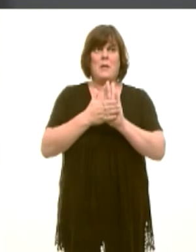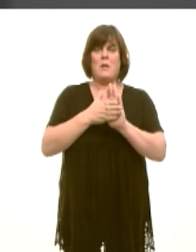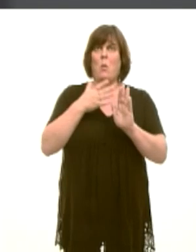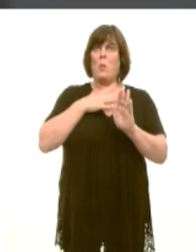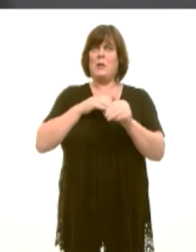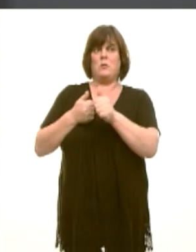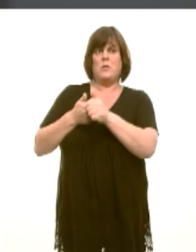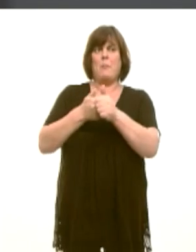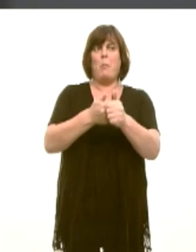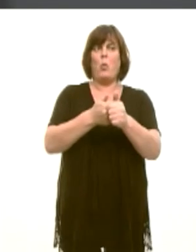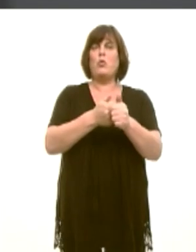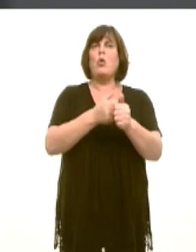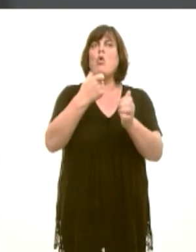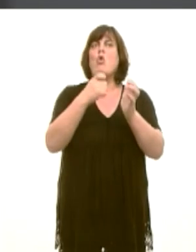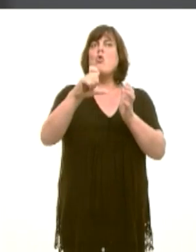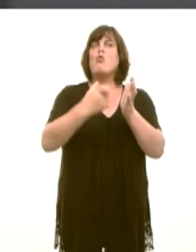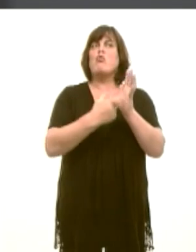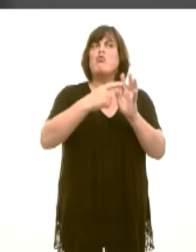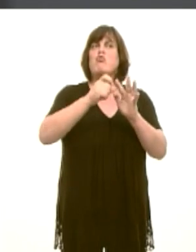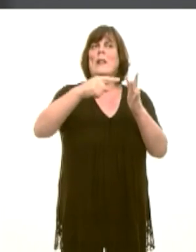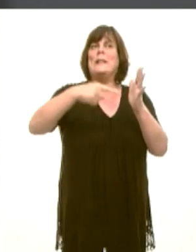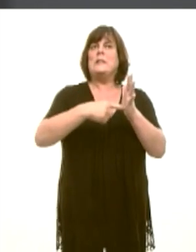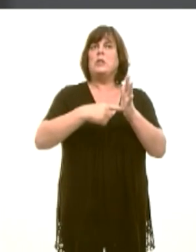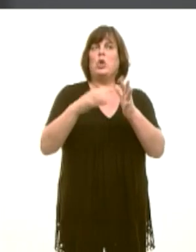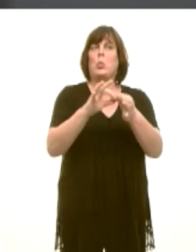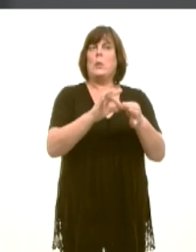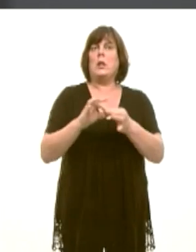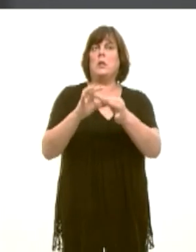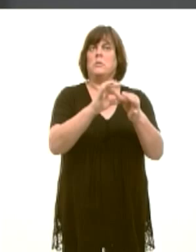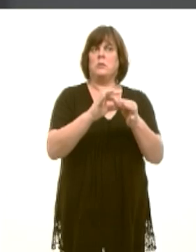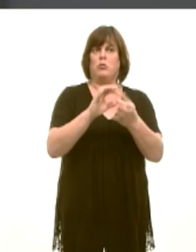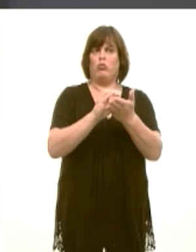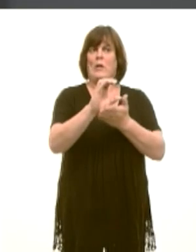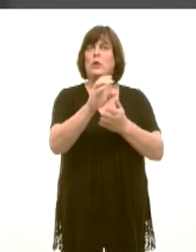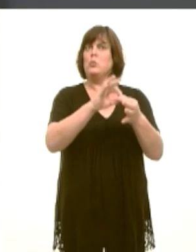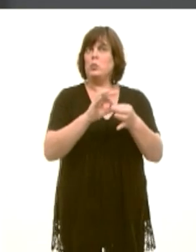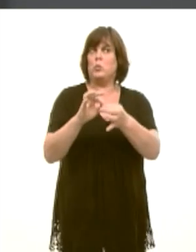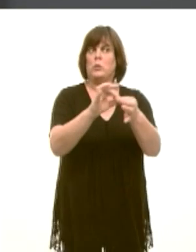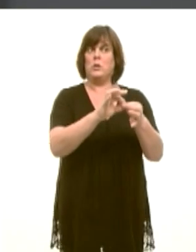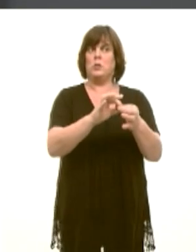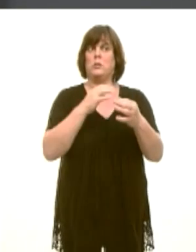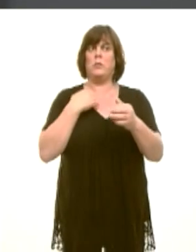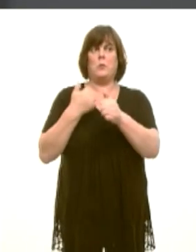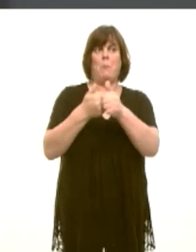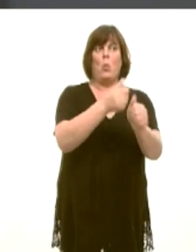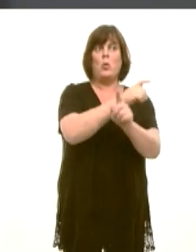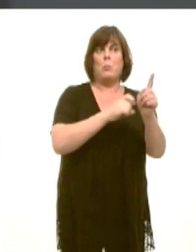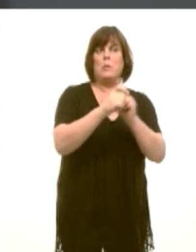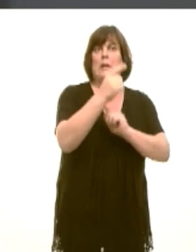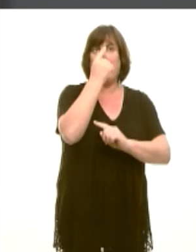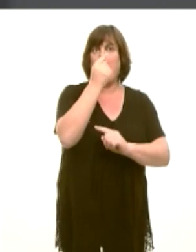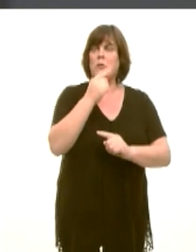sector. The Government here in Wales has been funding a campaign to promote credit unions,